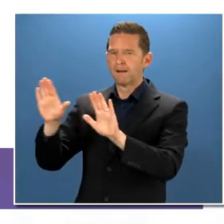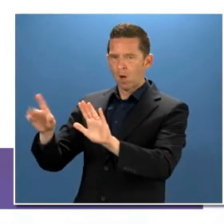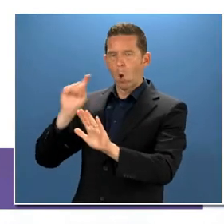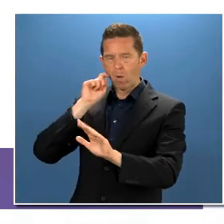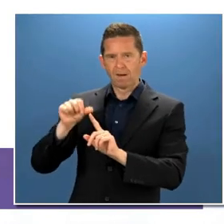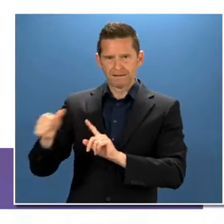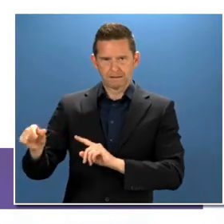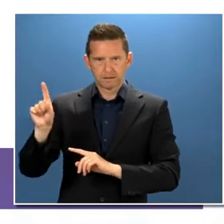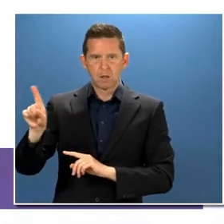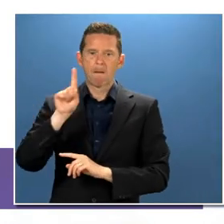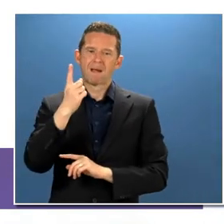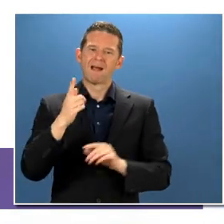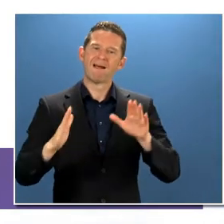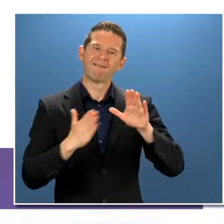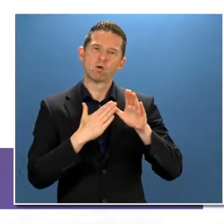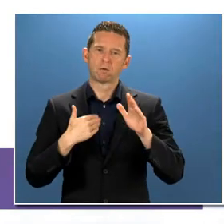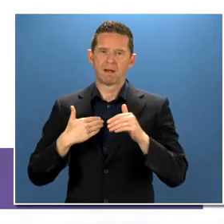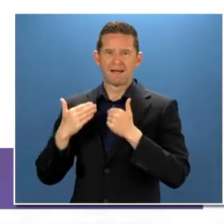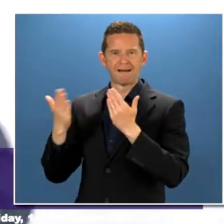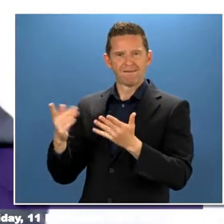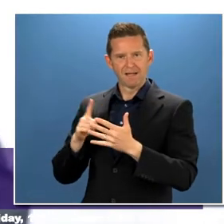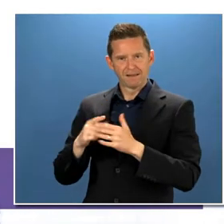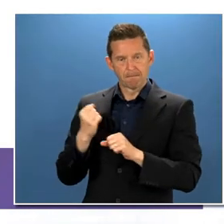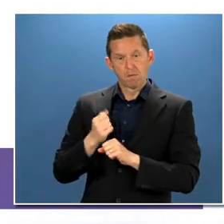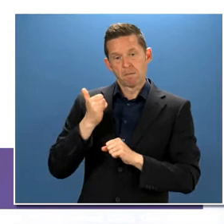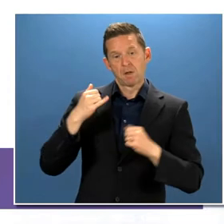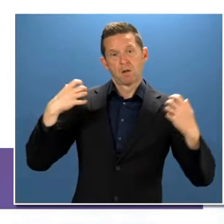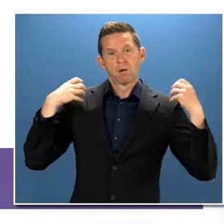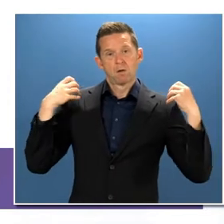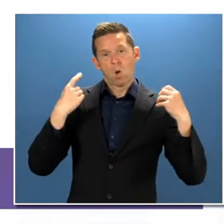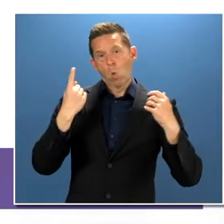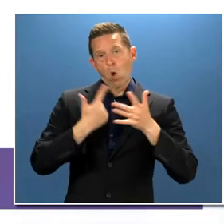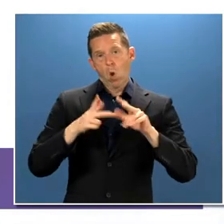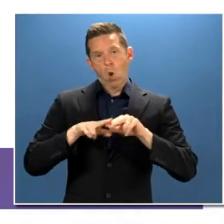give you an example, and perhaps one of the Commissioners who is sitting on this inquiry may know about it.